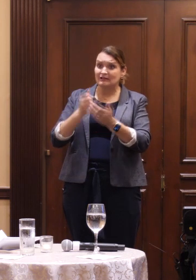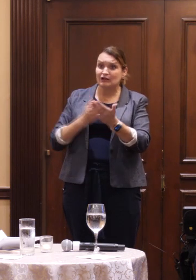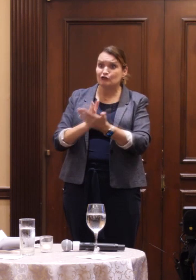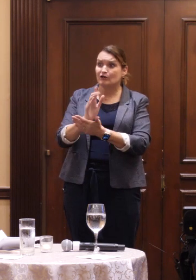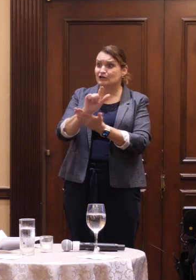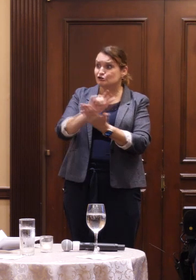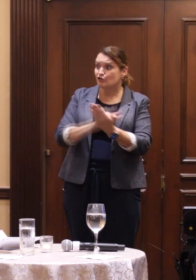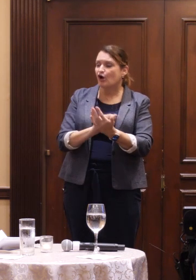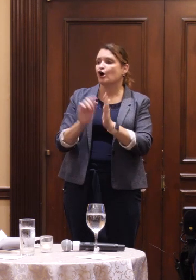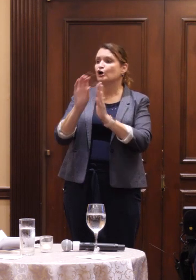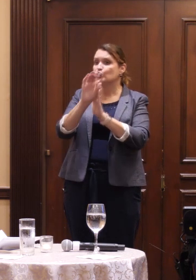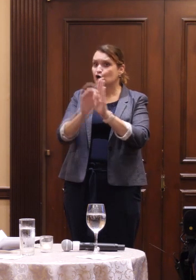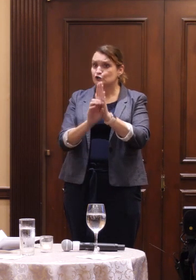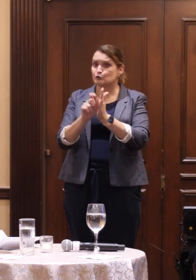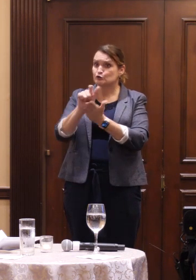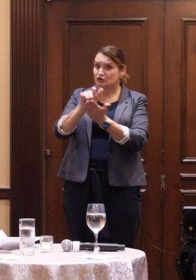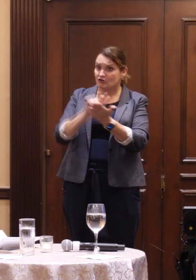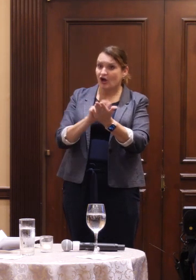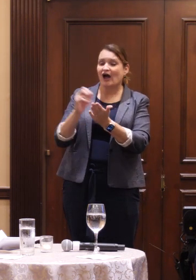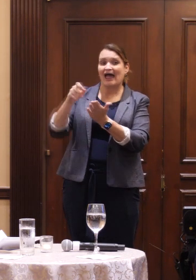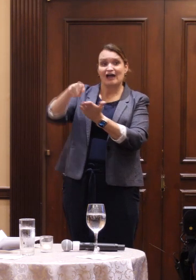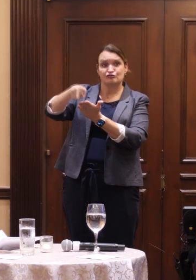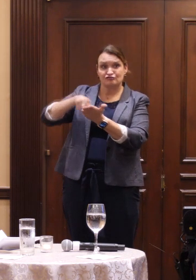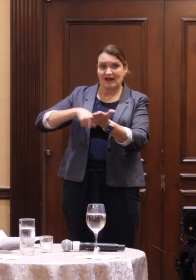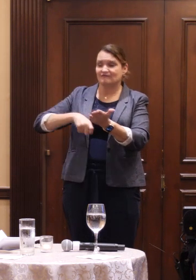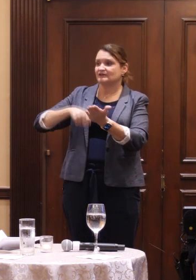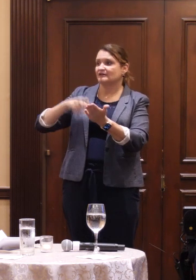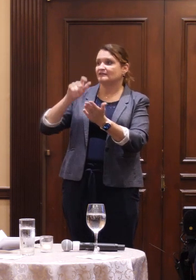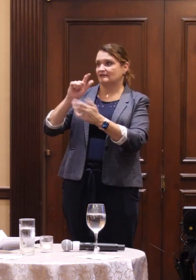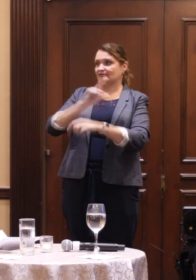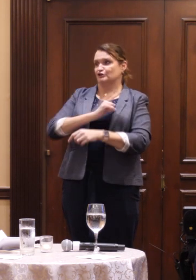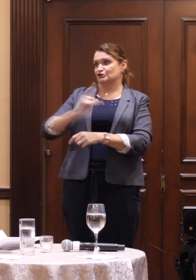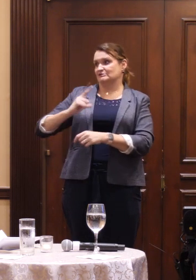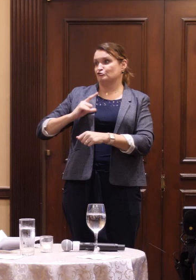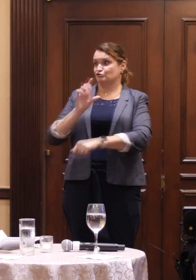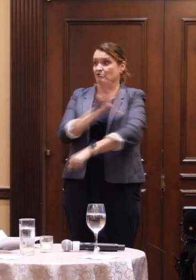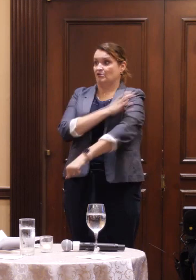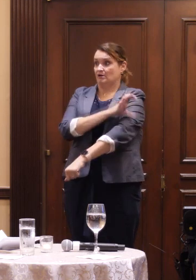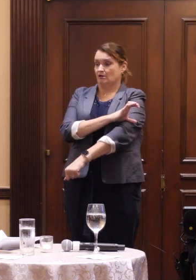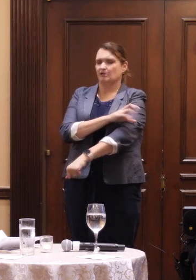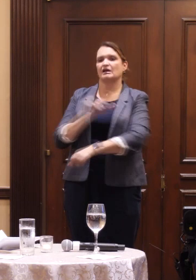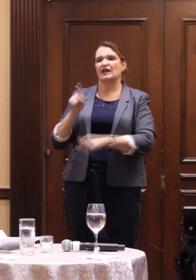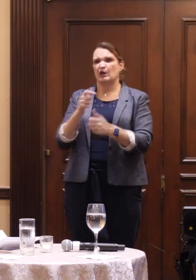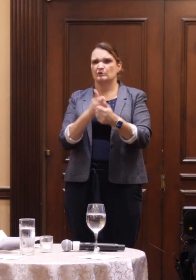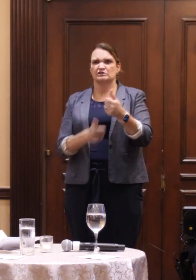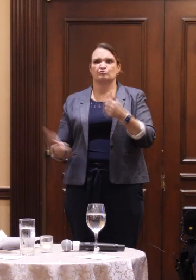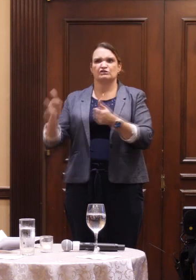co-founded and directed the legislation Clinic he was the principal author and general editor of